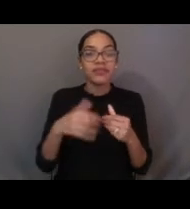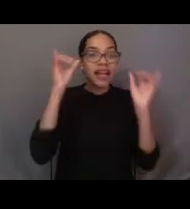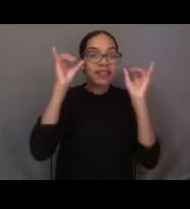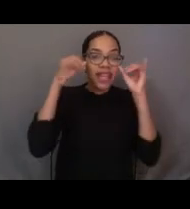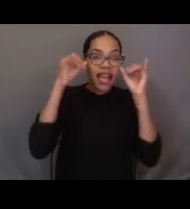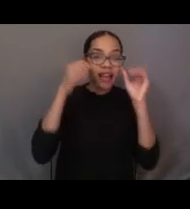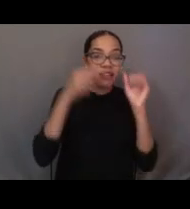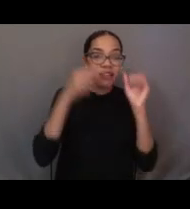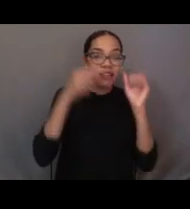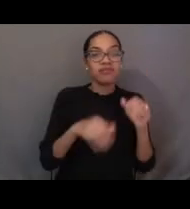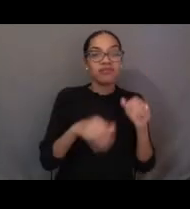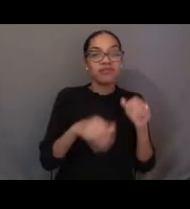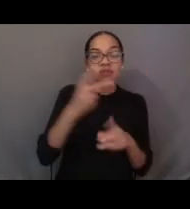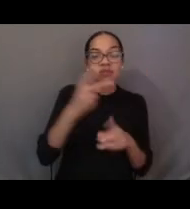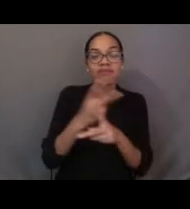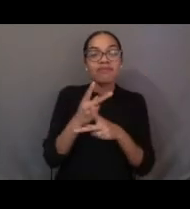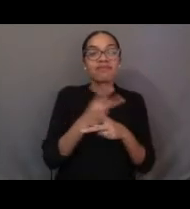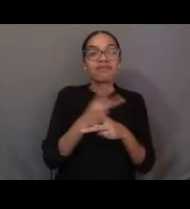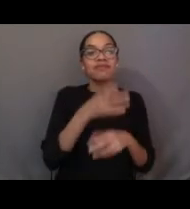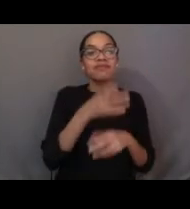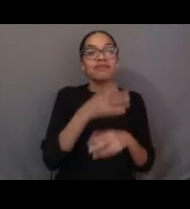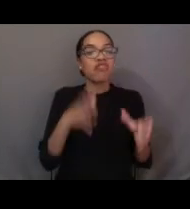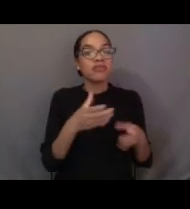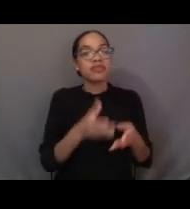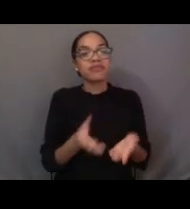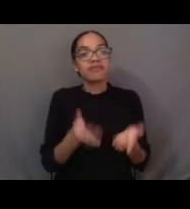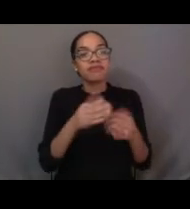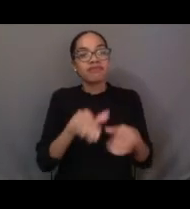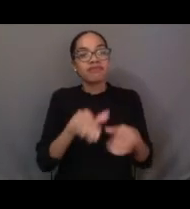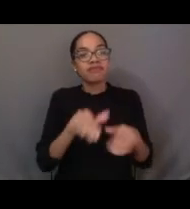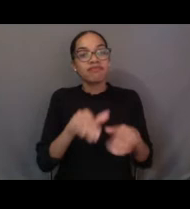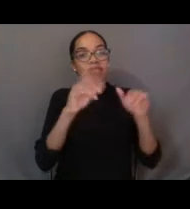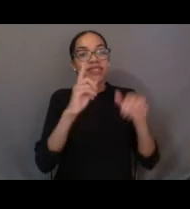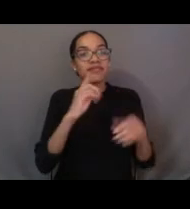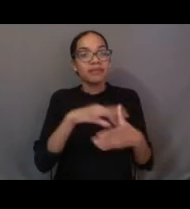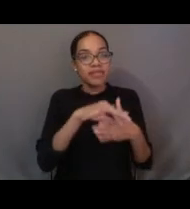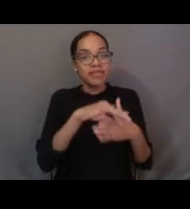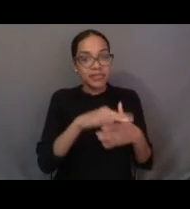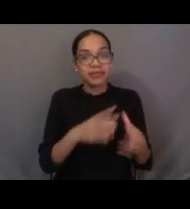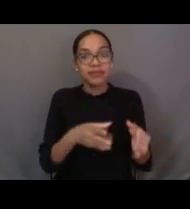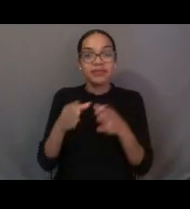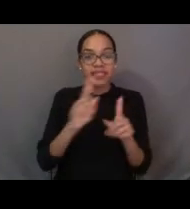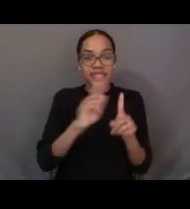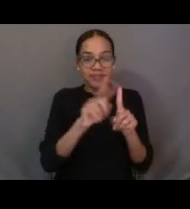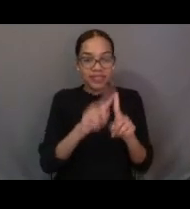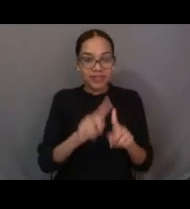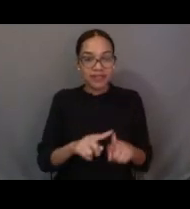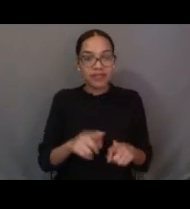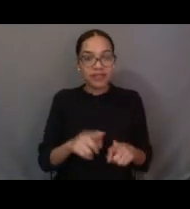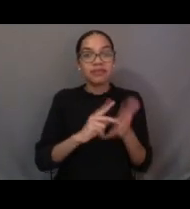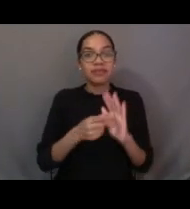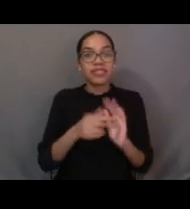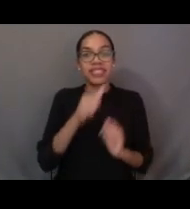but a farmer is raising for meat. And all these things are called agriculture, which is basically land farming.